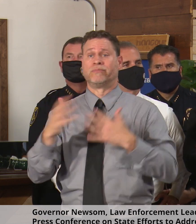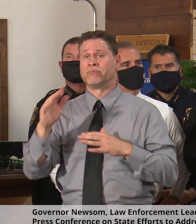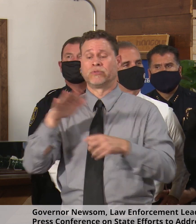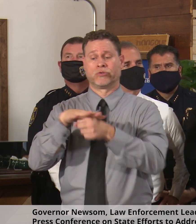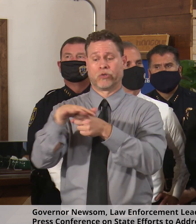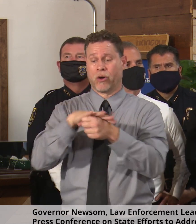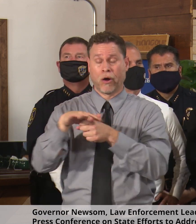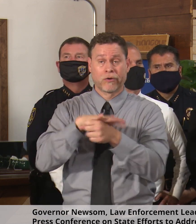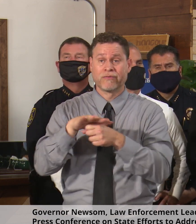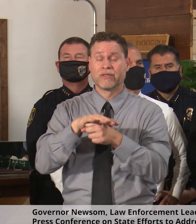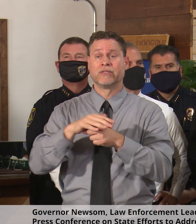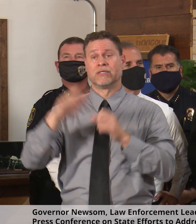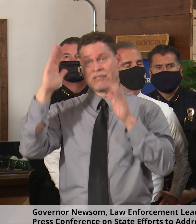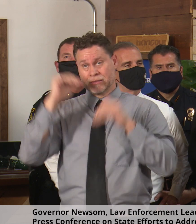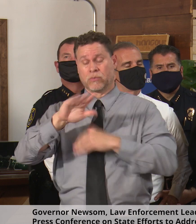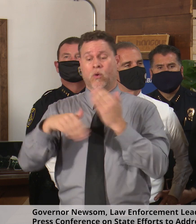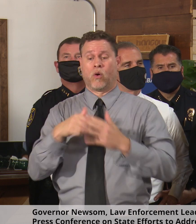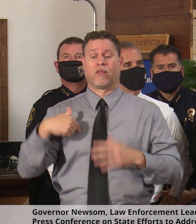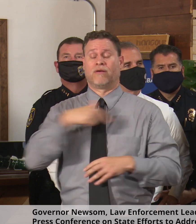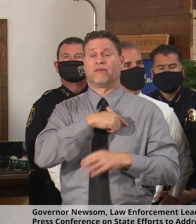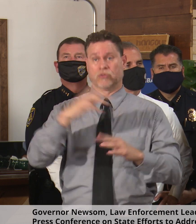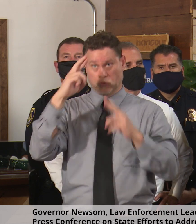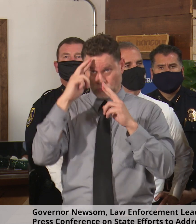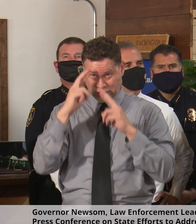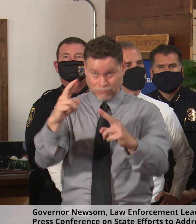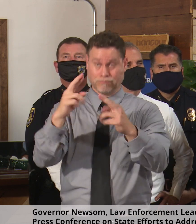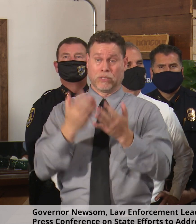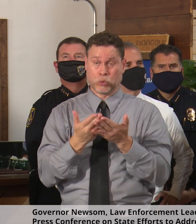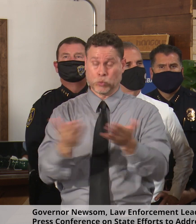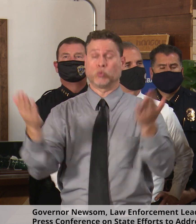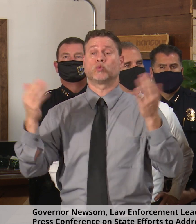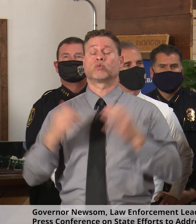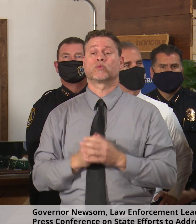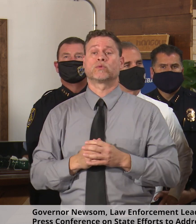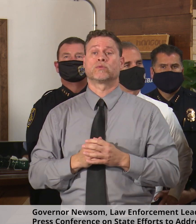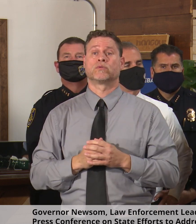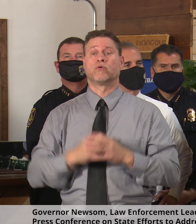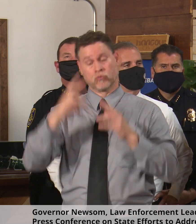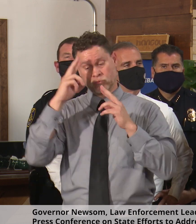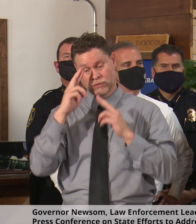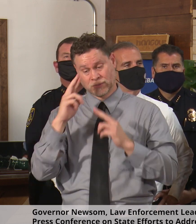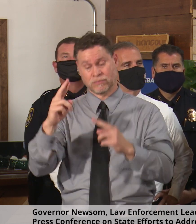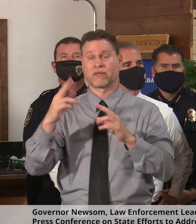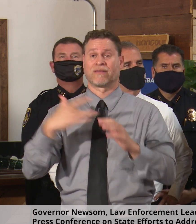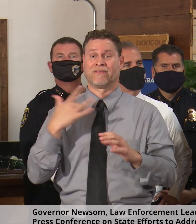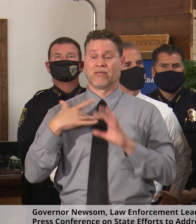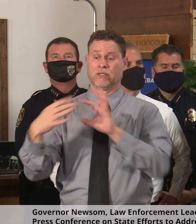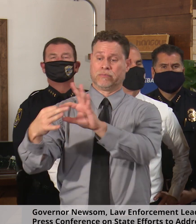you expect all of us to respect you. You expect to feel some connection to your community